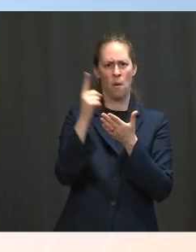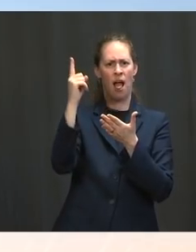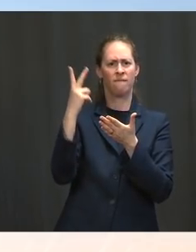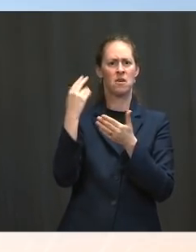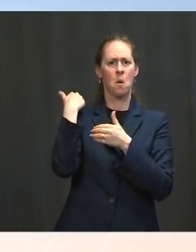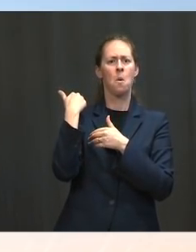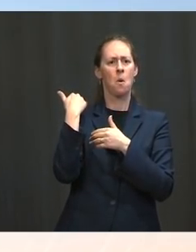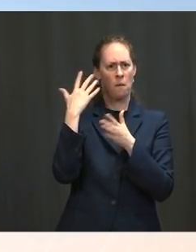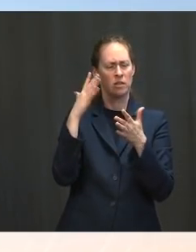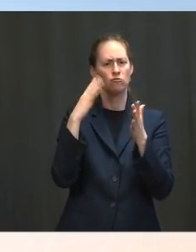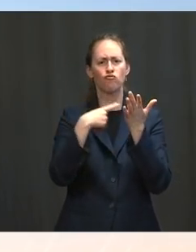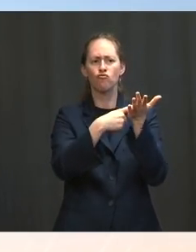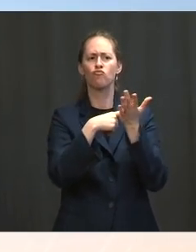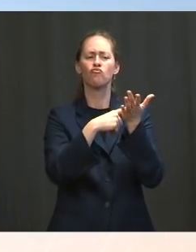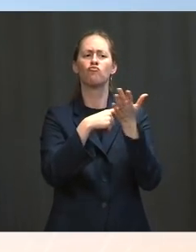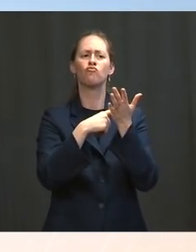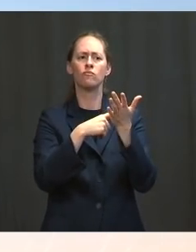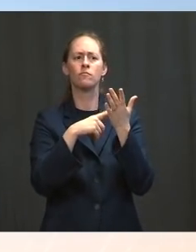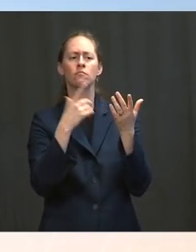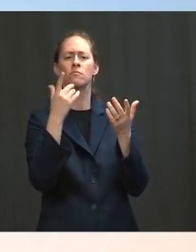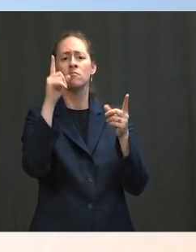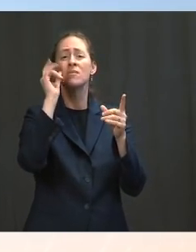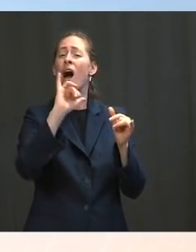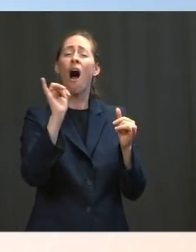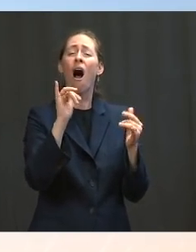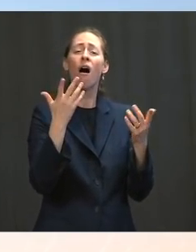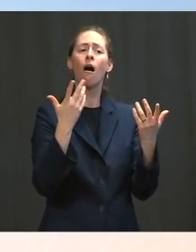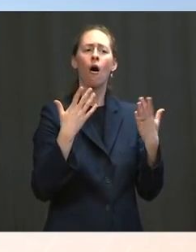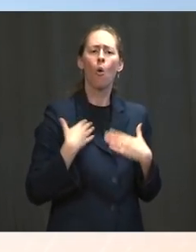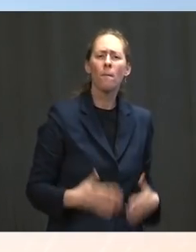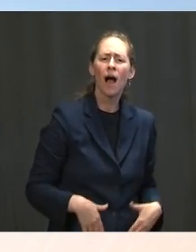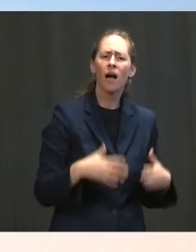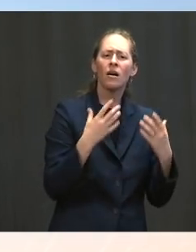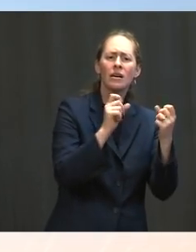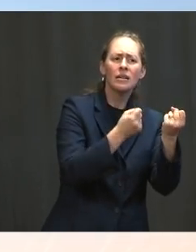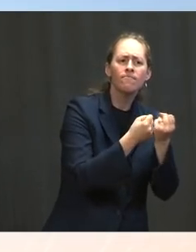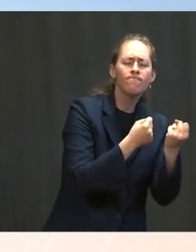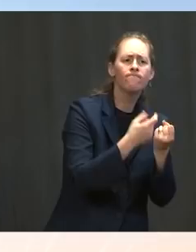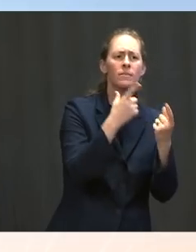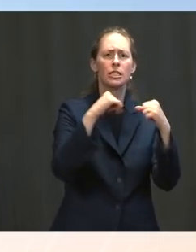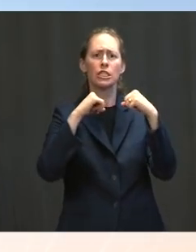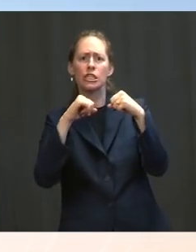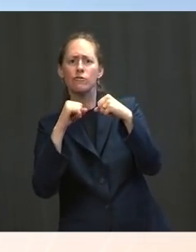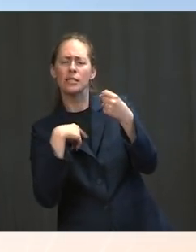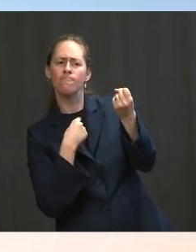that includes humanitarian assistance, and that includes over-the-horizon capacity